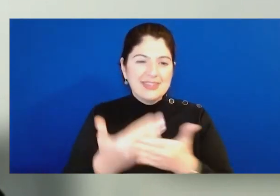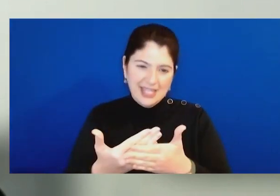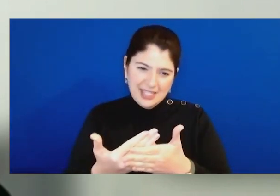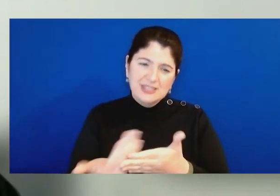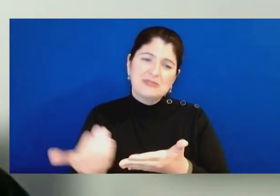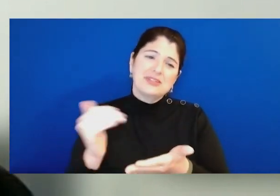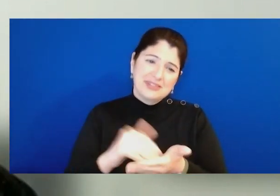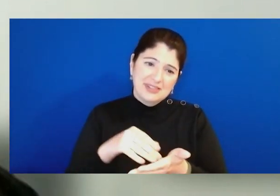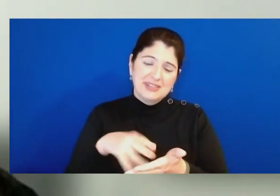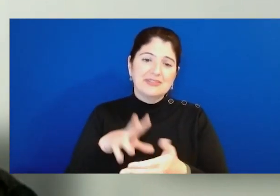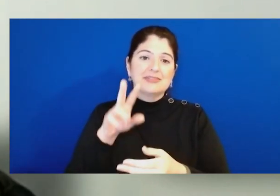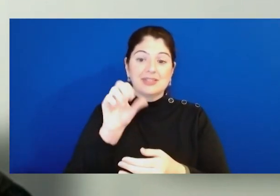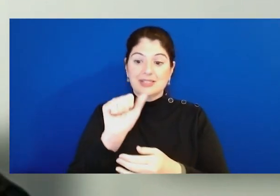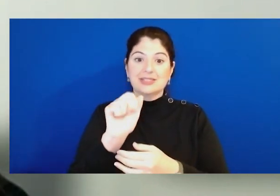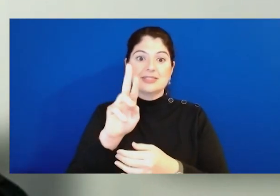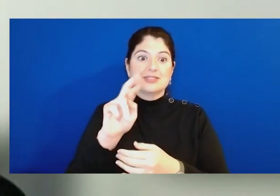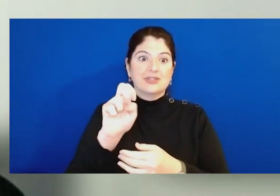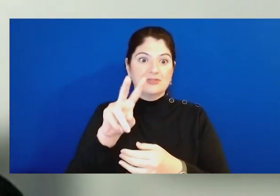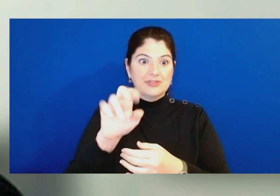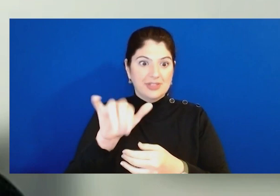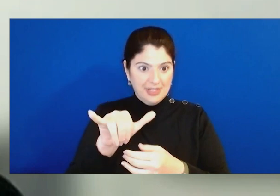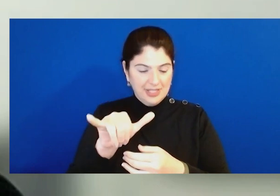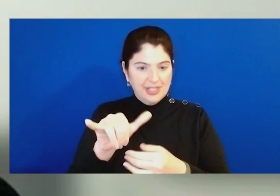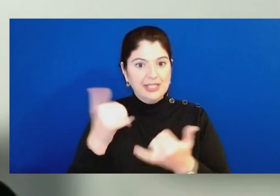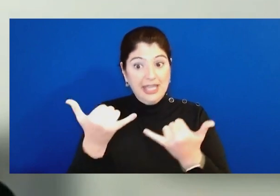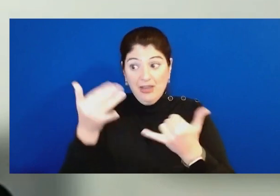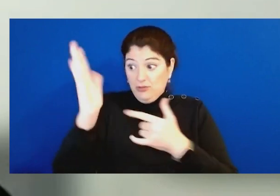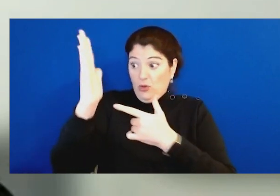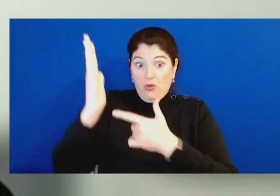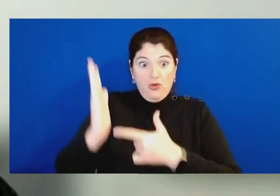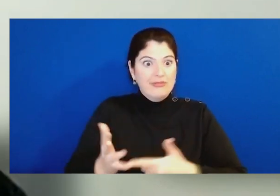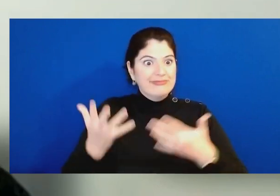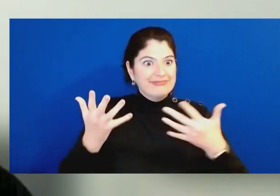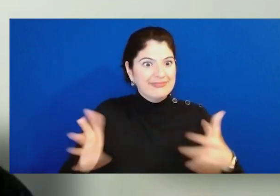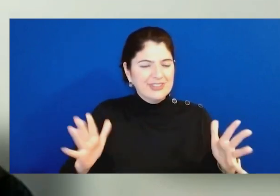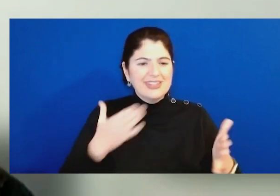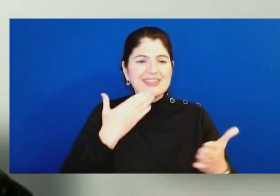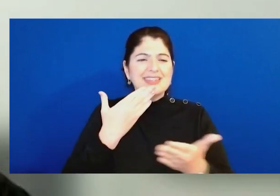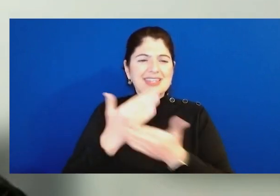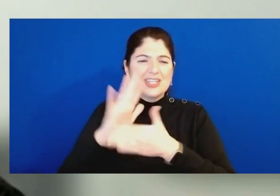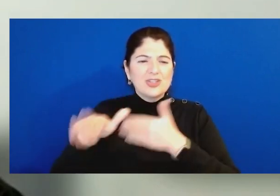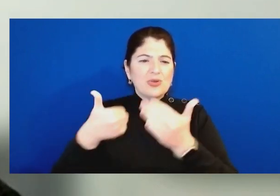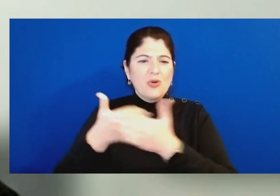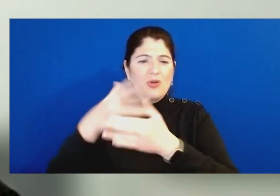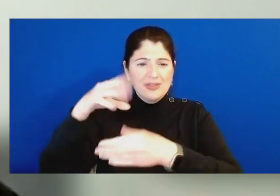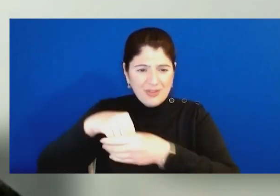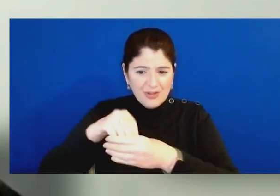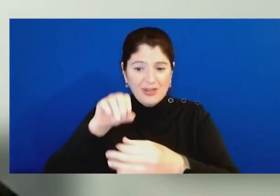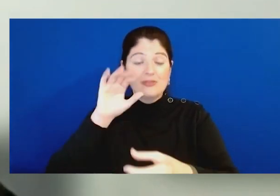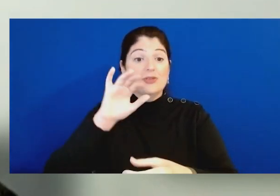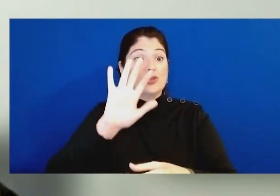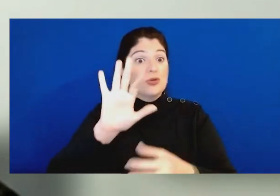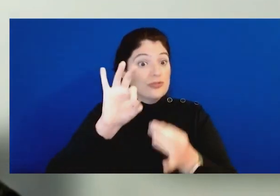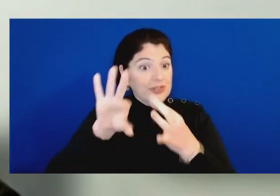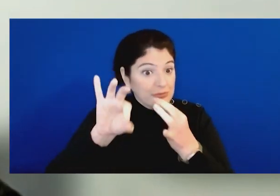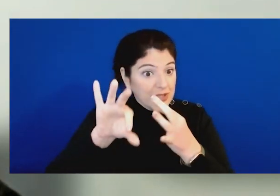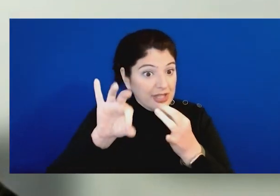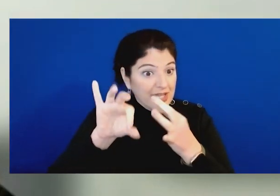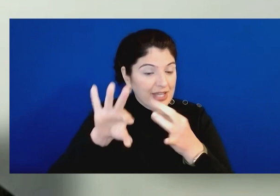This concludes the presentation portion of this session. Thank you all for your attention and your feedback. For viewers of the session as a recording,